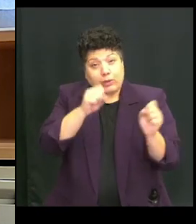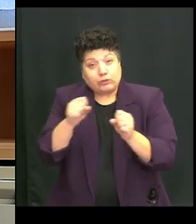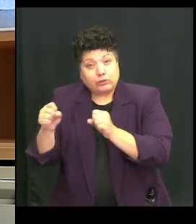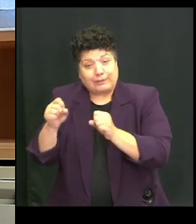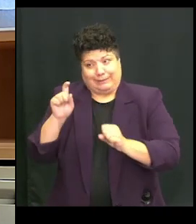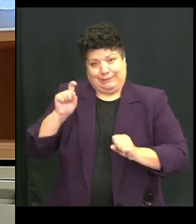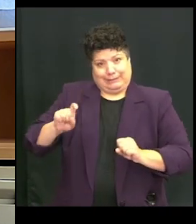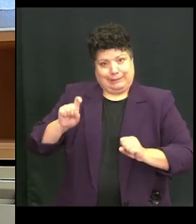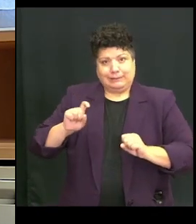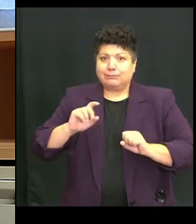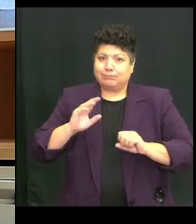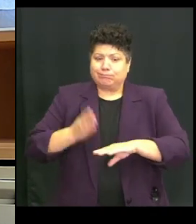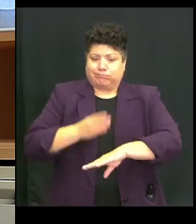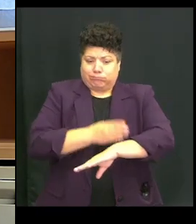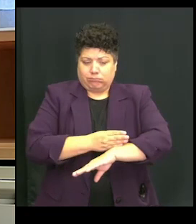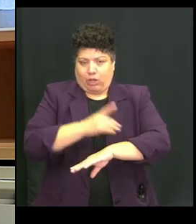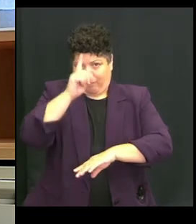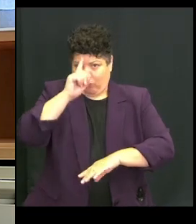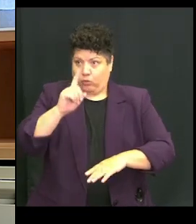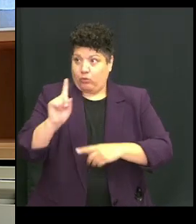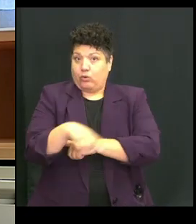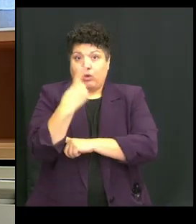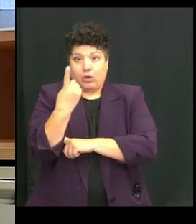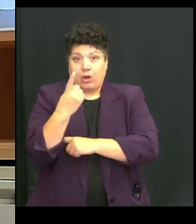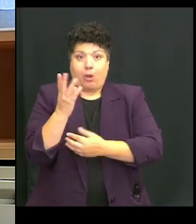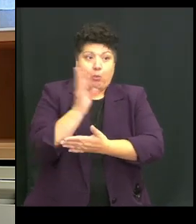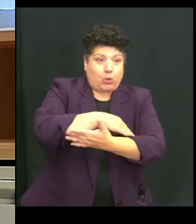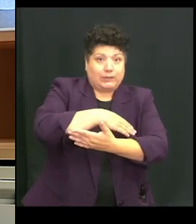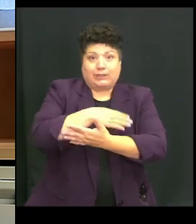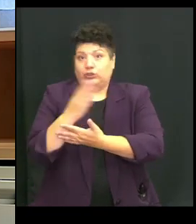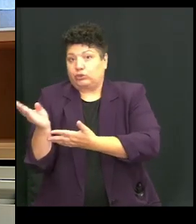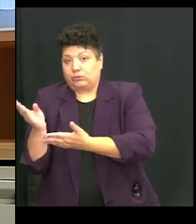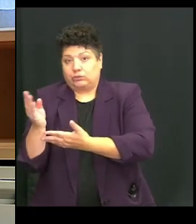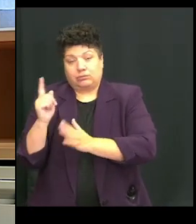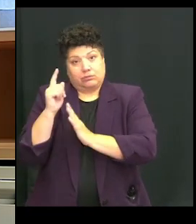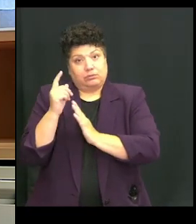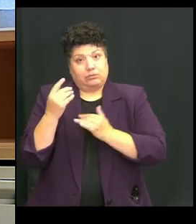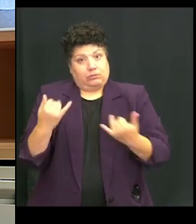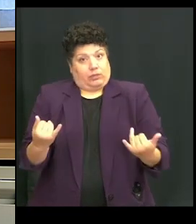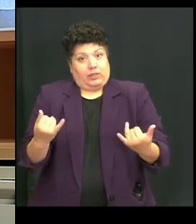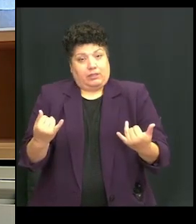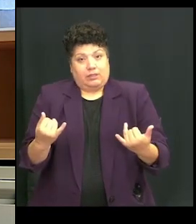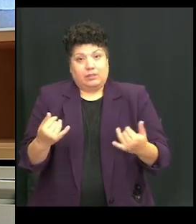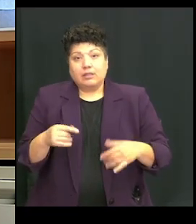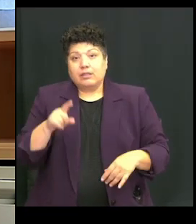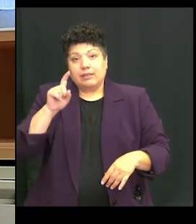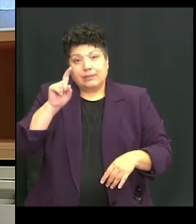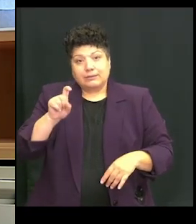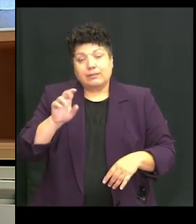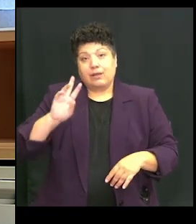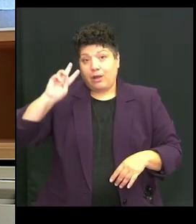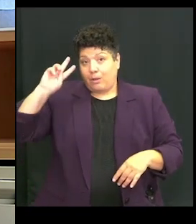I think across a lot of different domains, it's really important to build areas of cross partisan consensus.